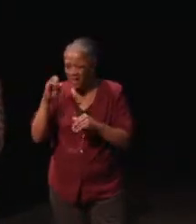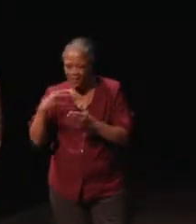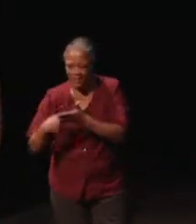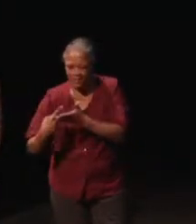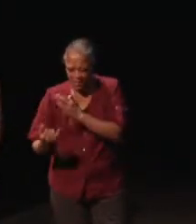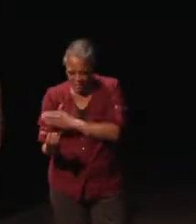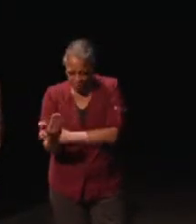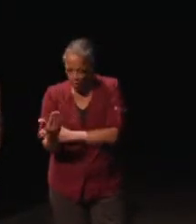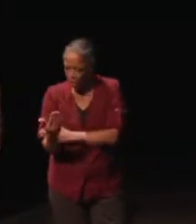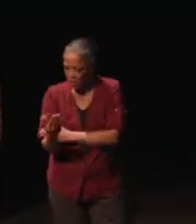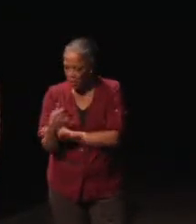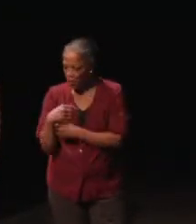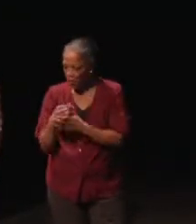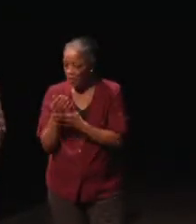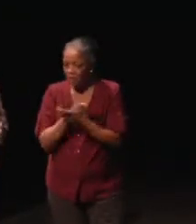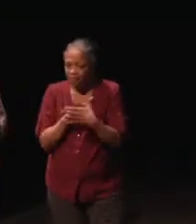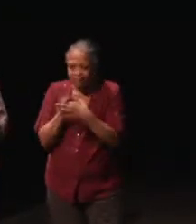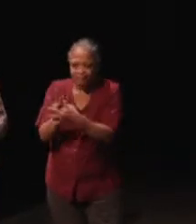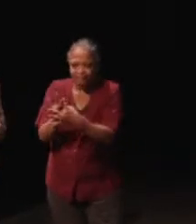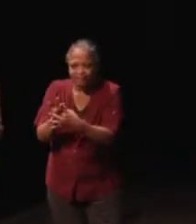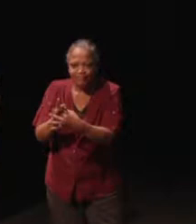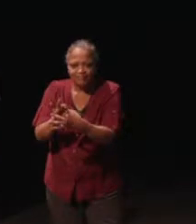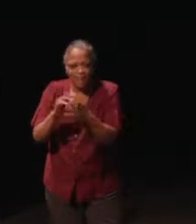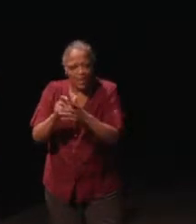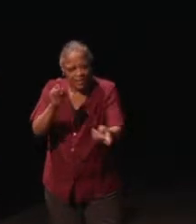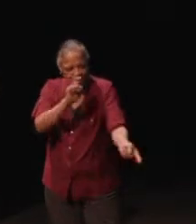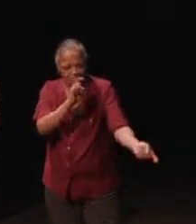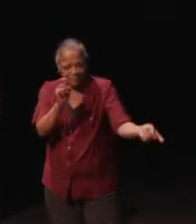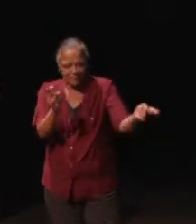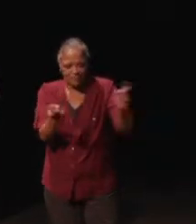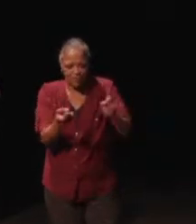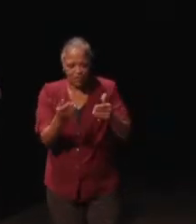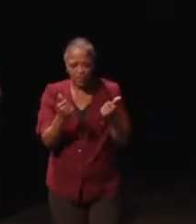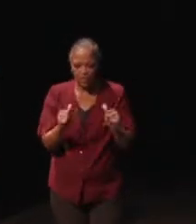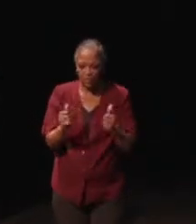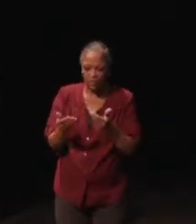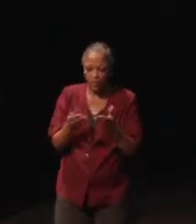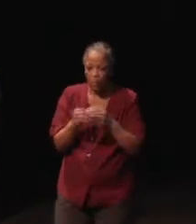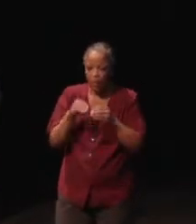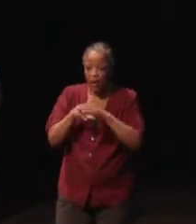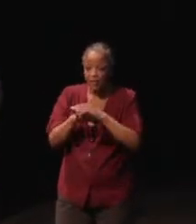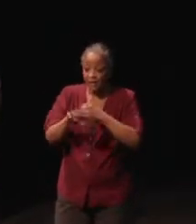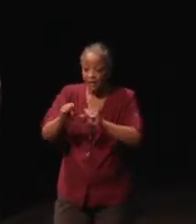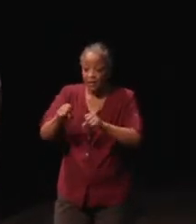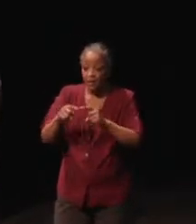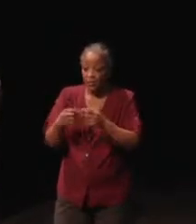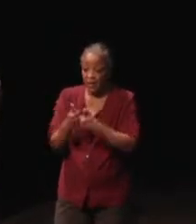I'd like to be part of that wave of trying to bring more accessibility to games.